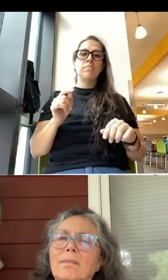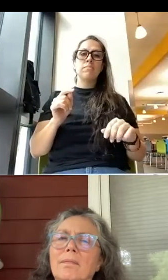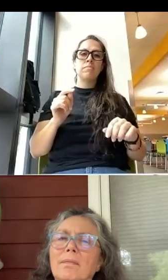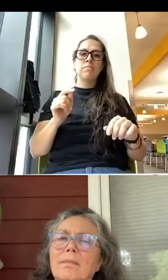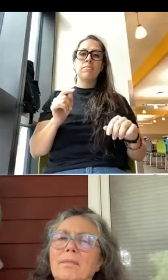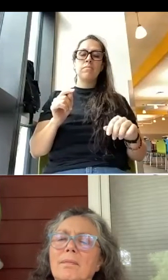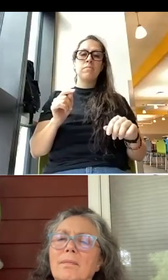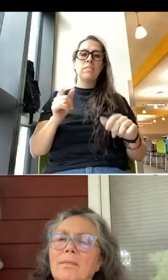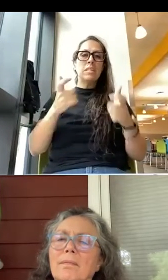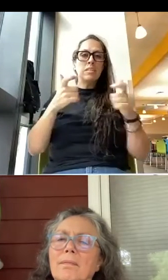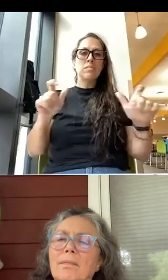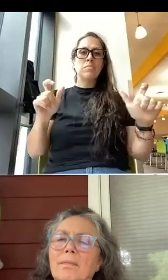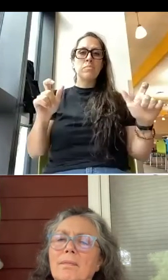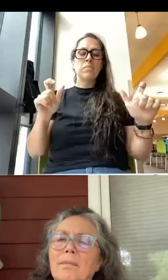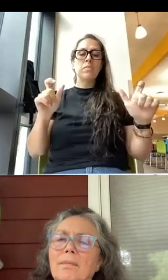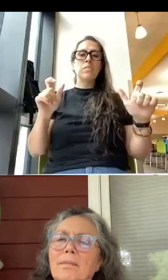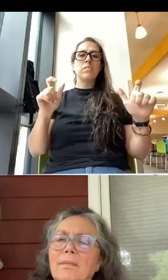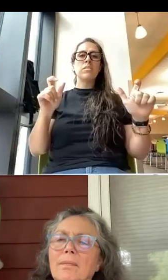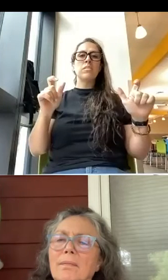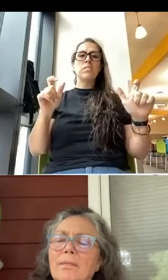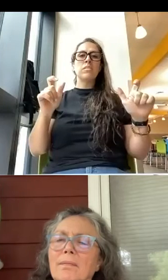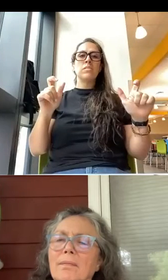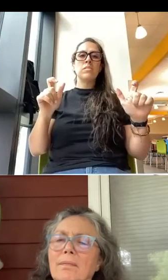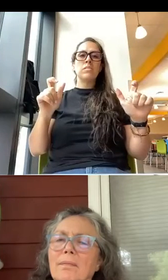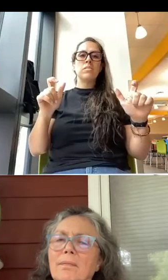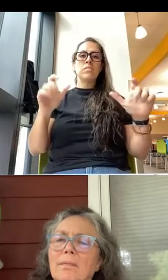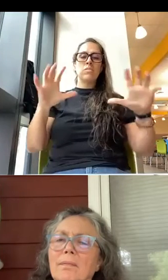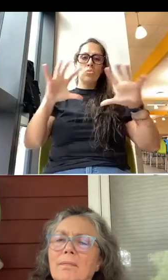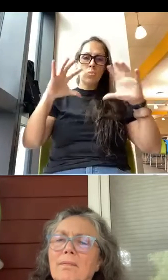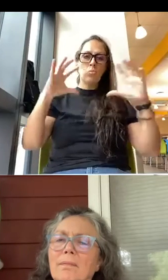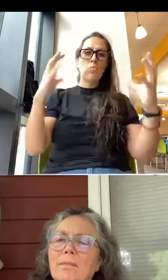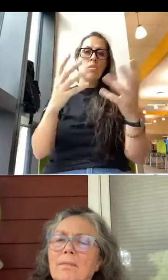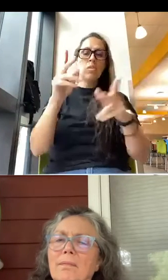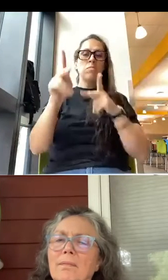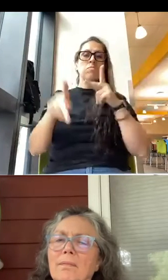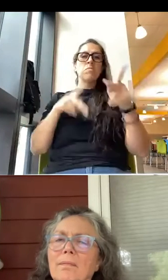have been moving around for, for a long time. And I think that for that reason that's both,